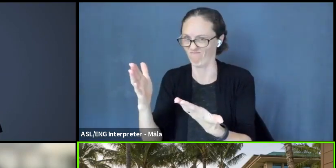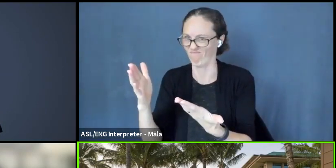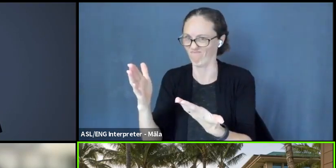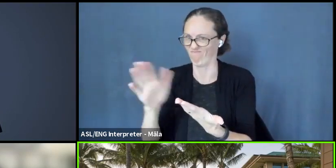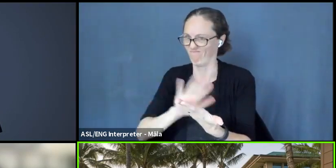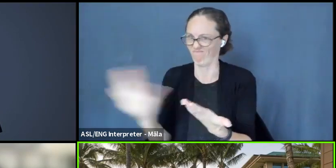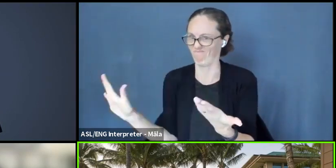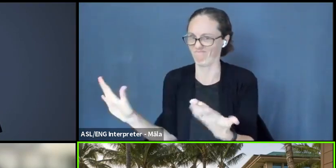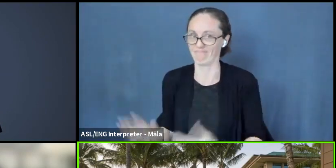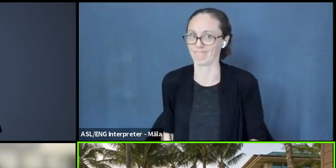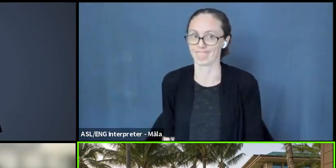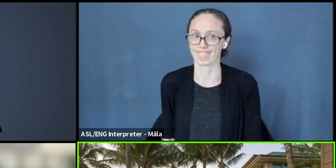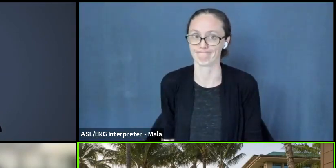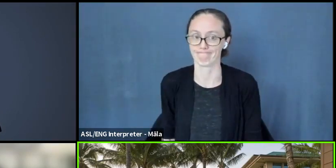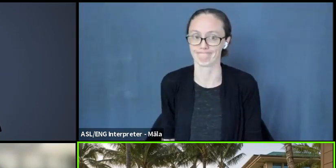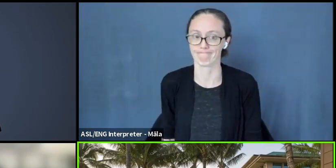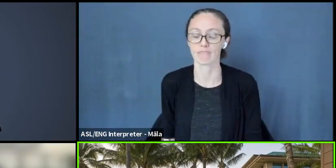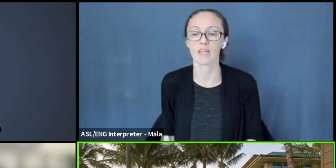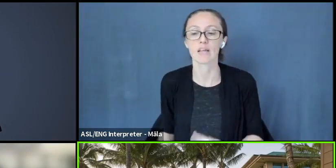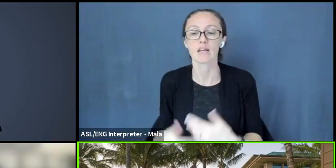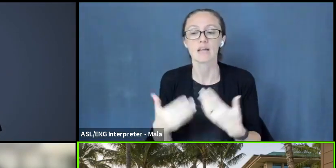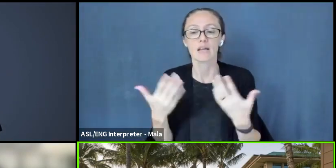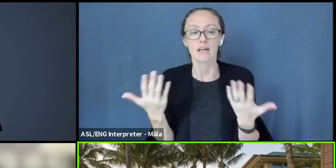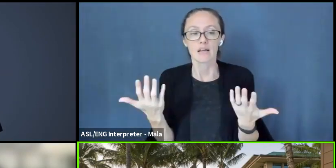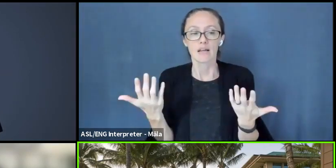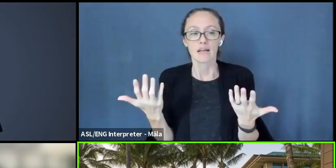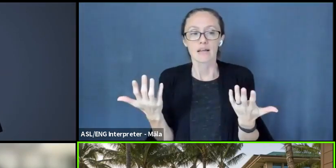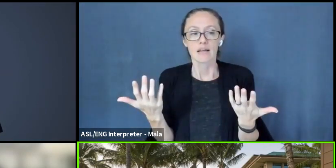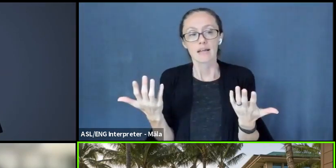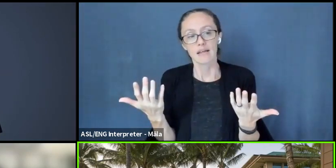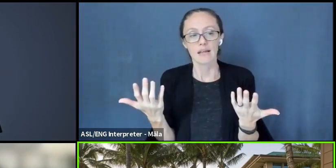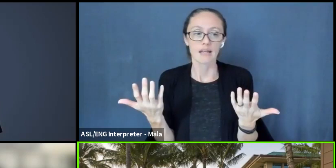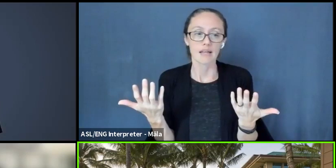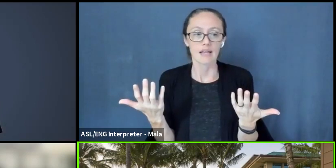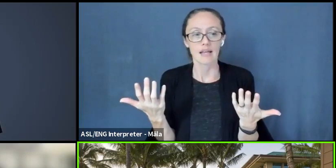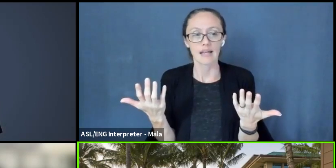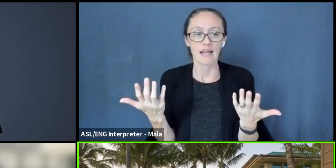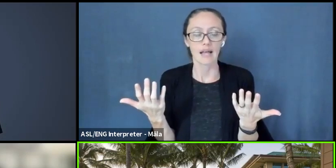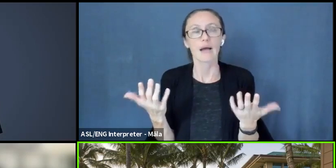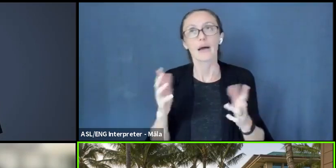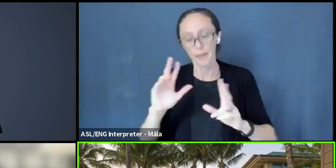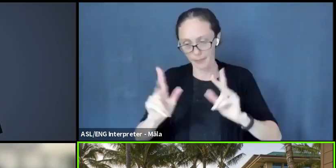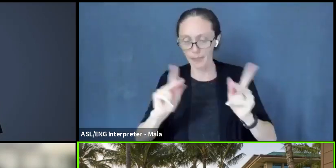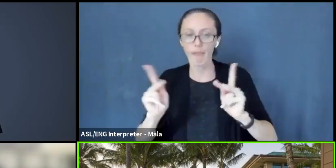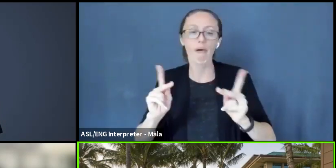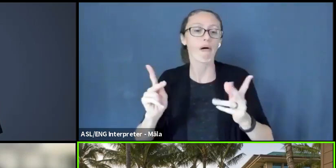Yeah. And it's, again, people hearing about a lot of things.